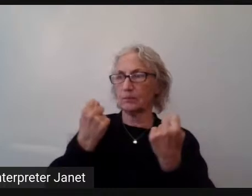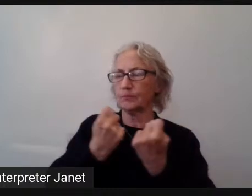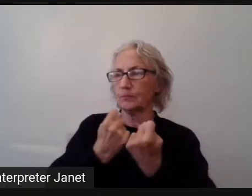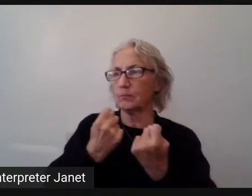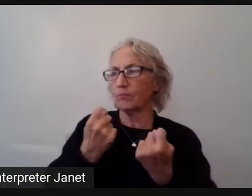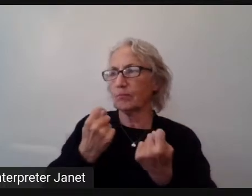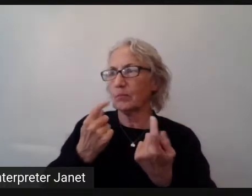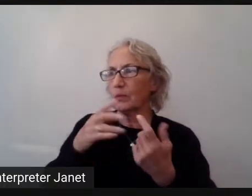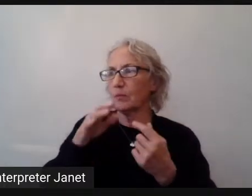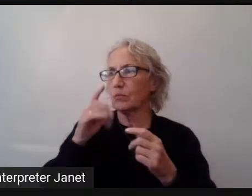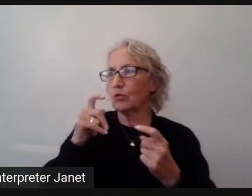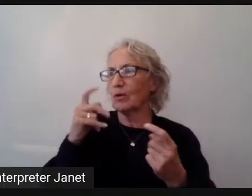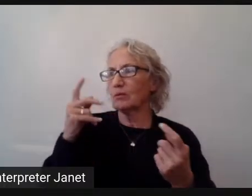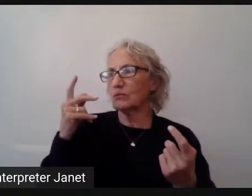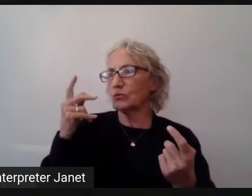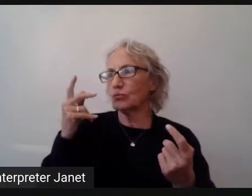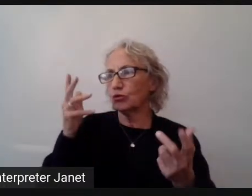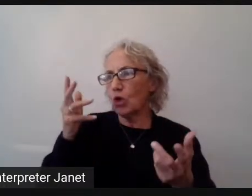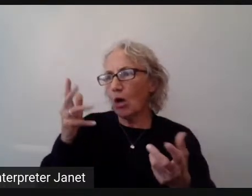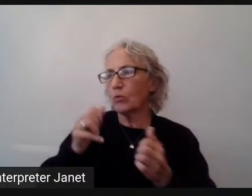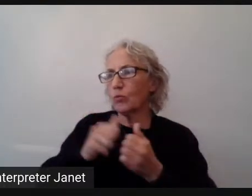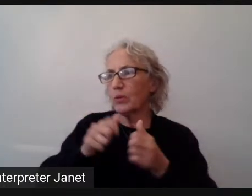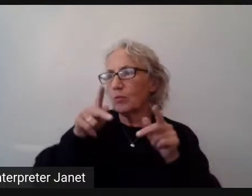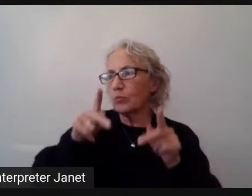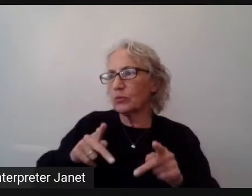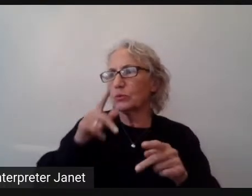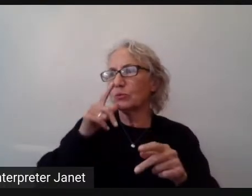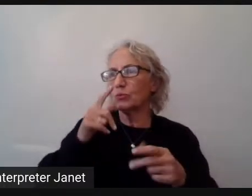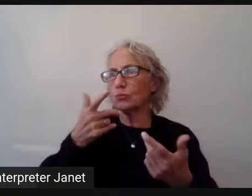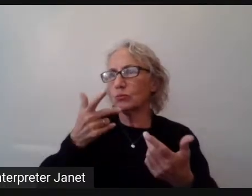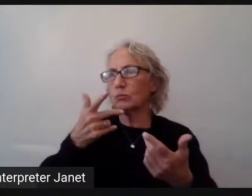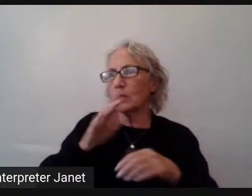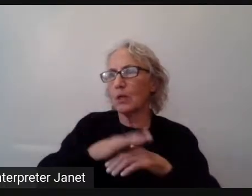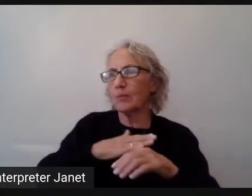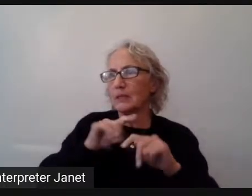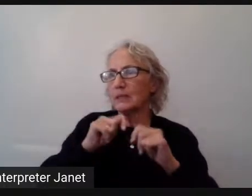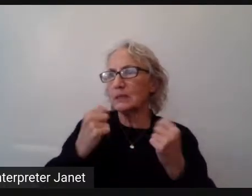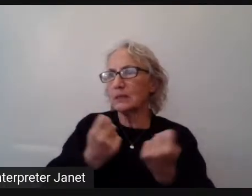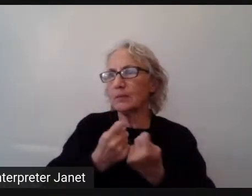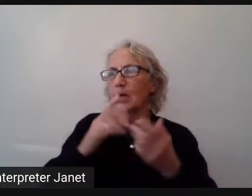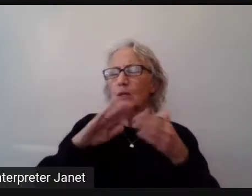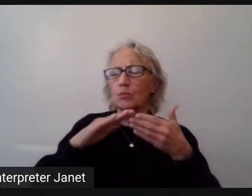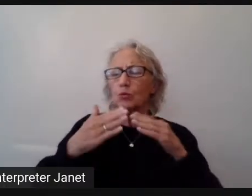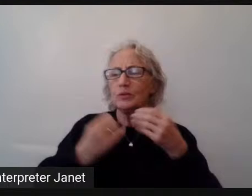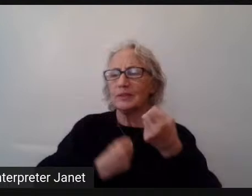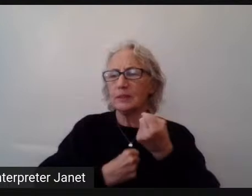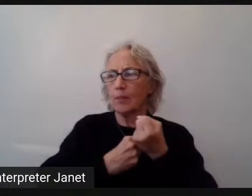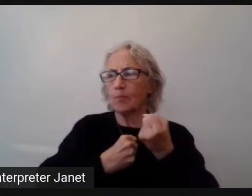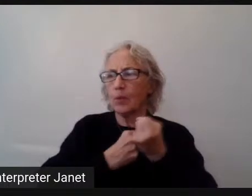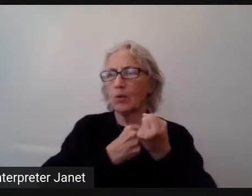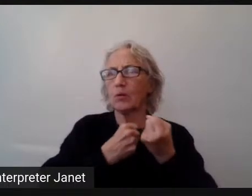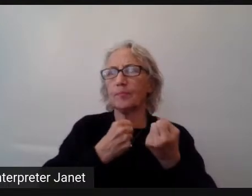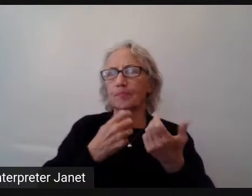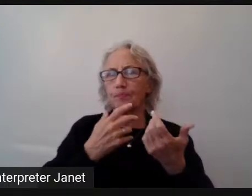have an option -- if you have an issue with Joomla go to Joomla . org and there is a nice